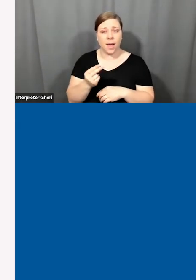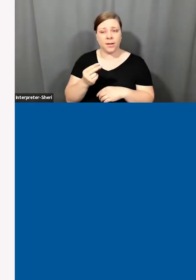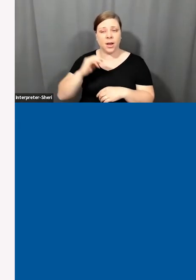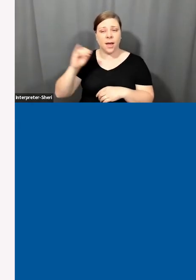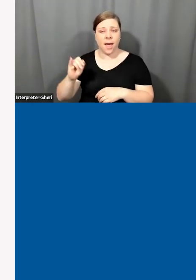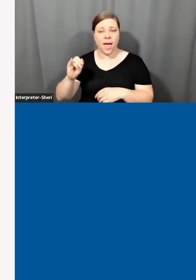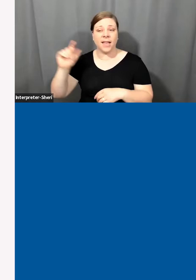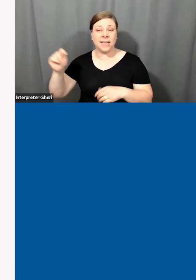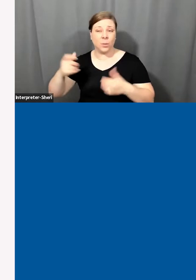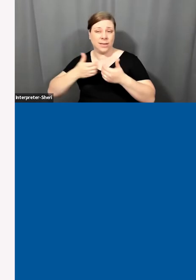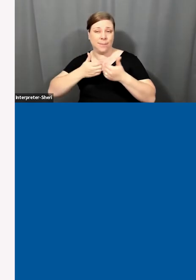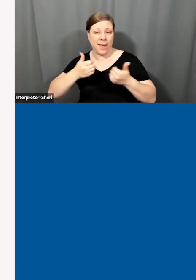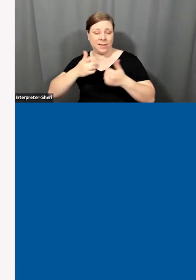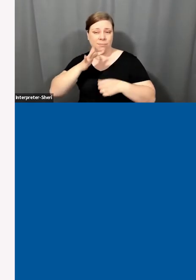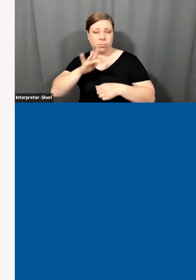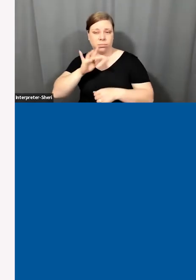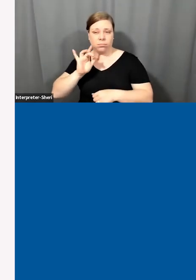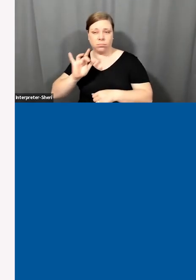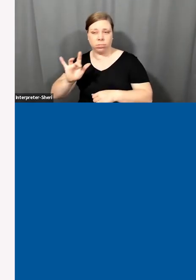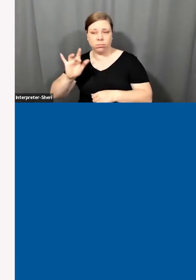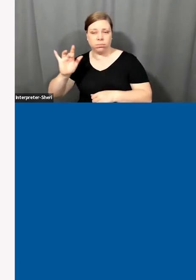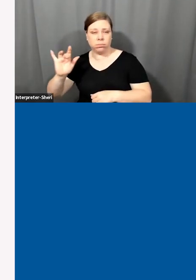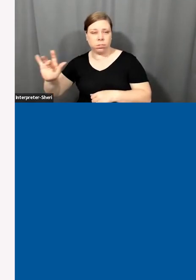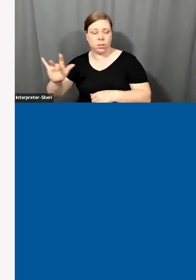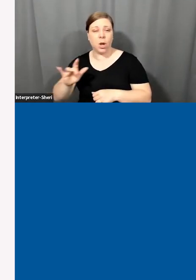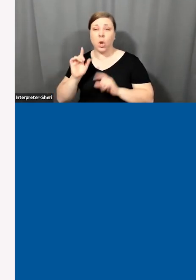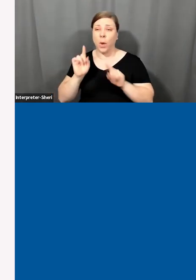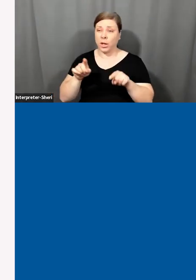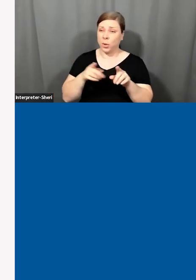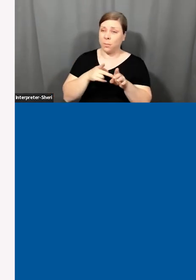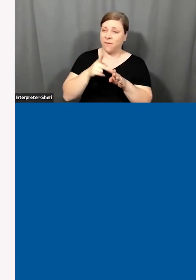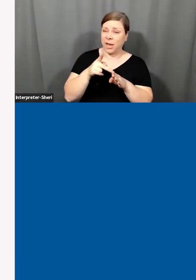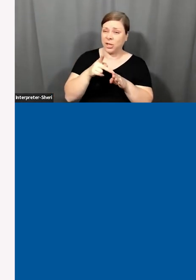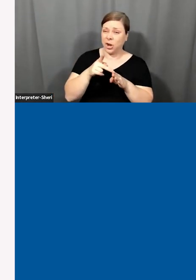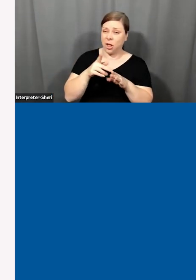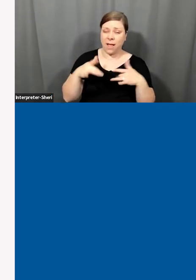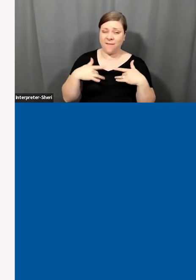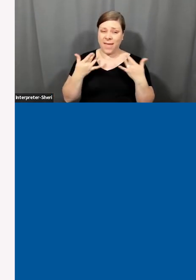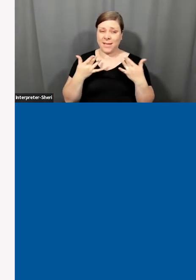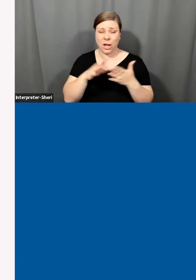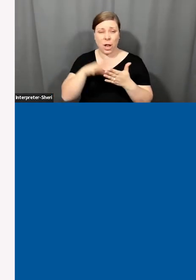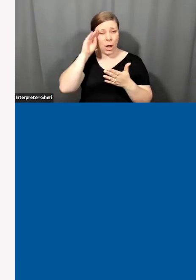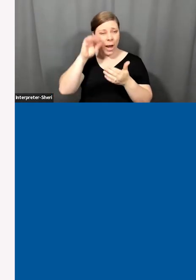and now you just went to a really professional event to learn how to swear with Jess today. I hope we all learned something new.